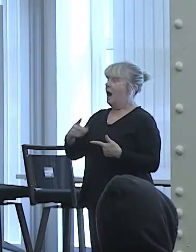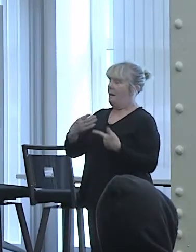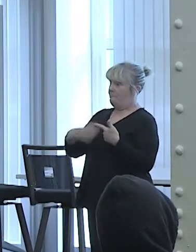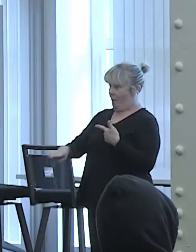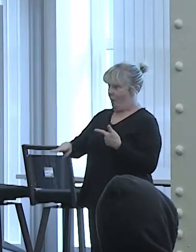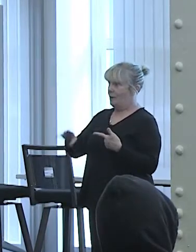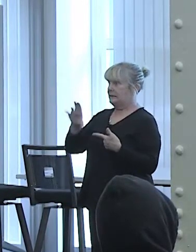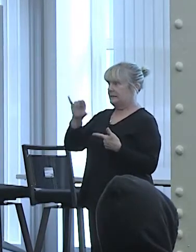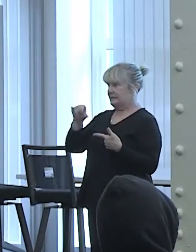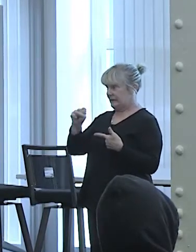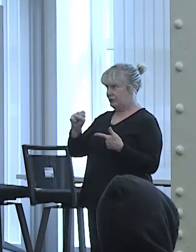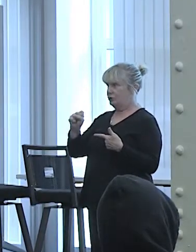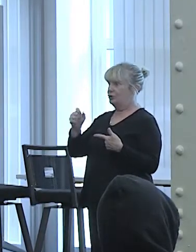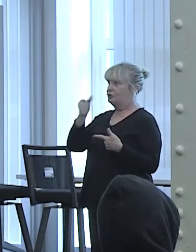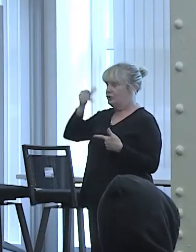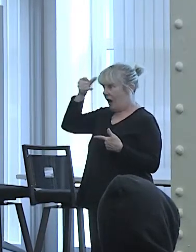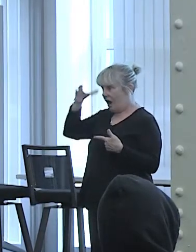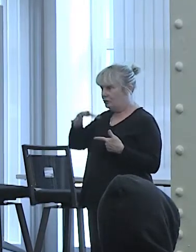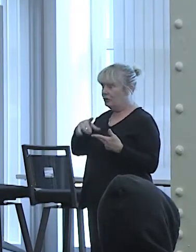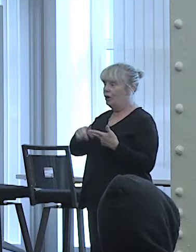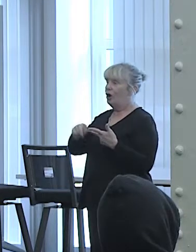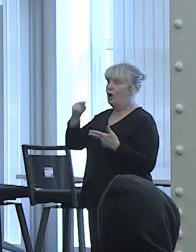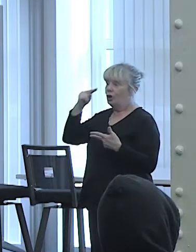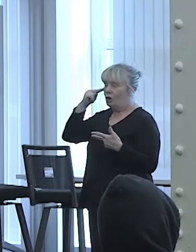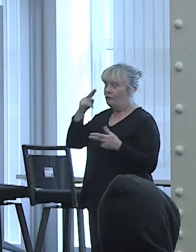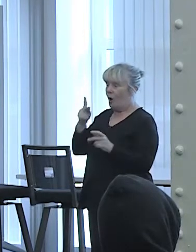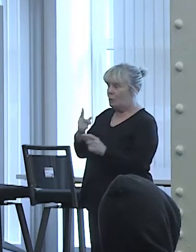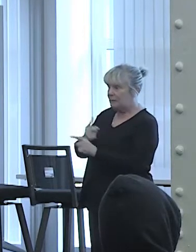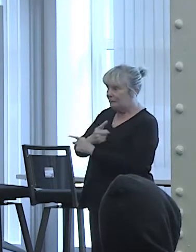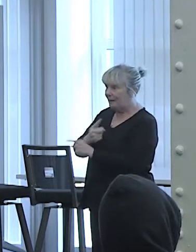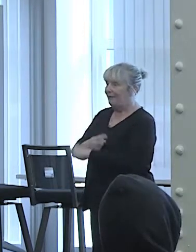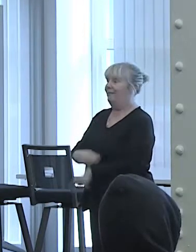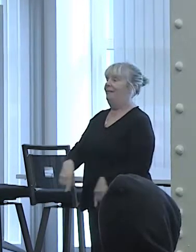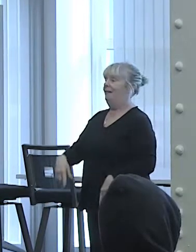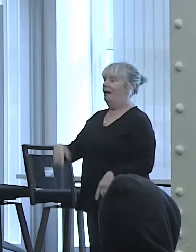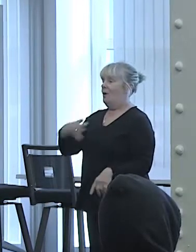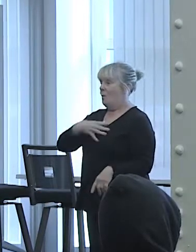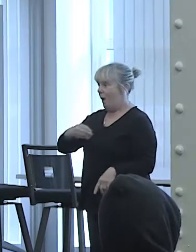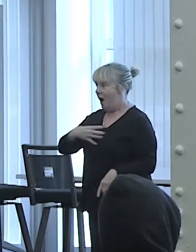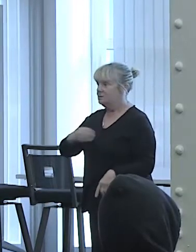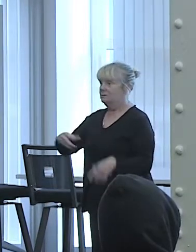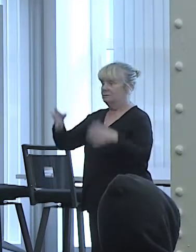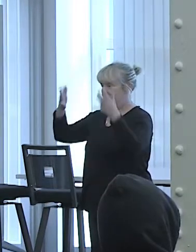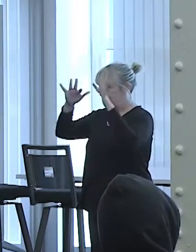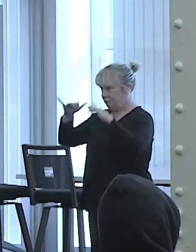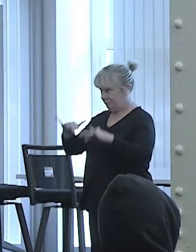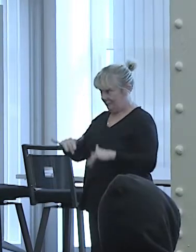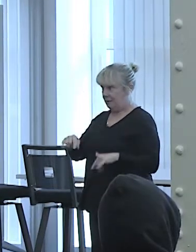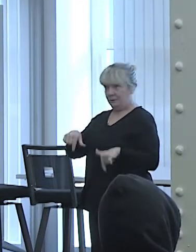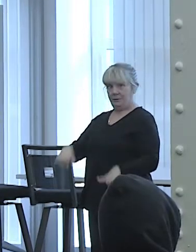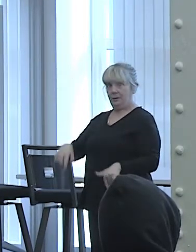Able-bodied, neuro-typical. If you are considered to be those things in our society, United States, 2016,